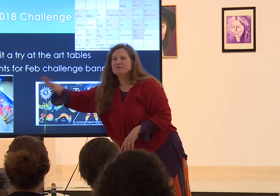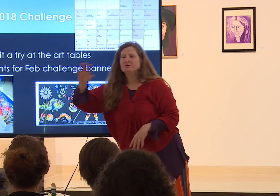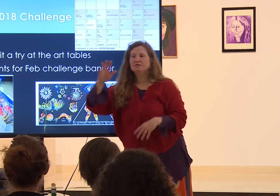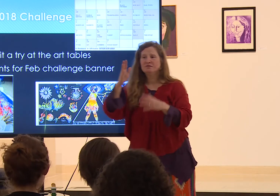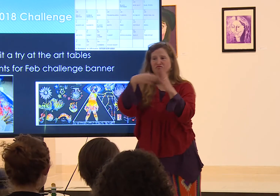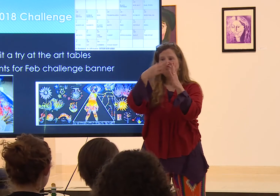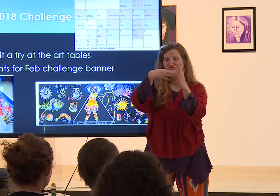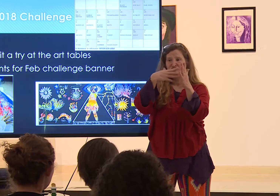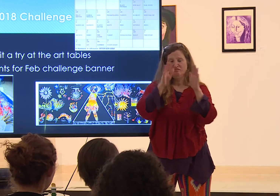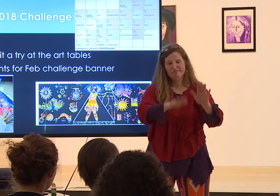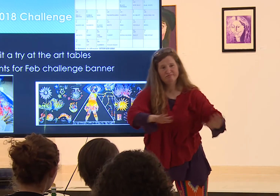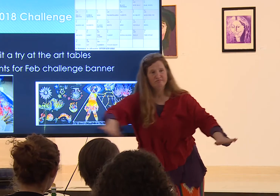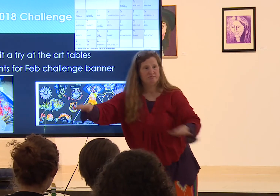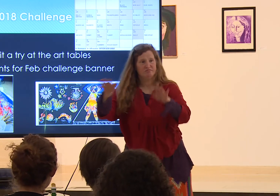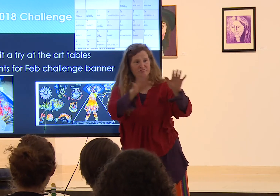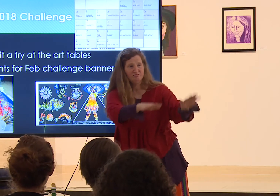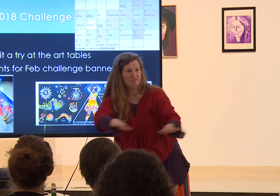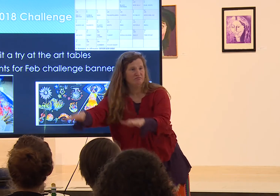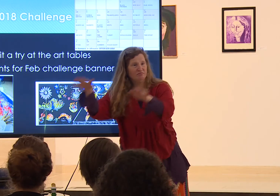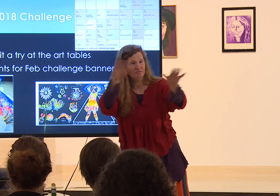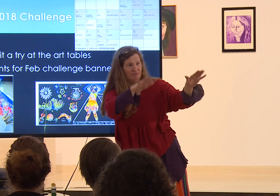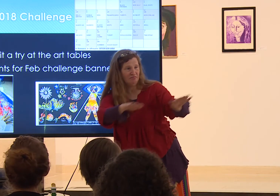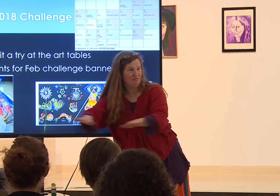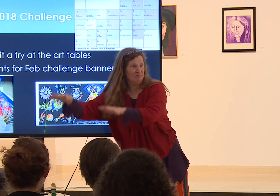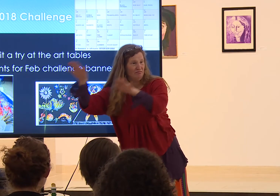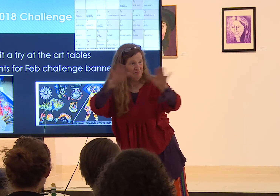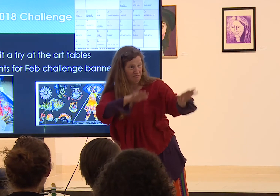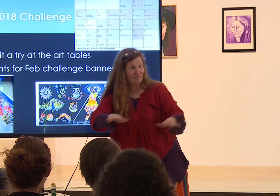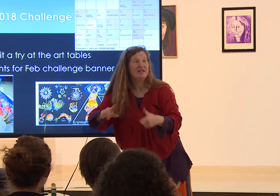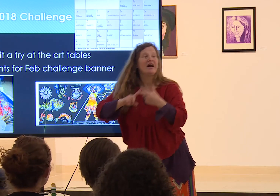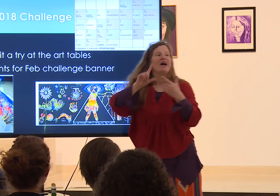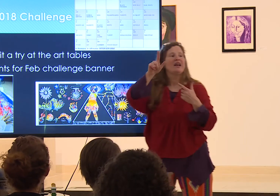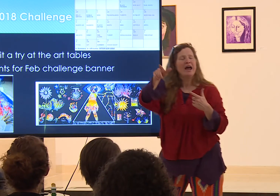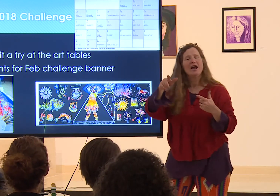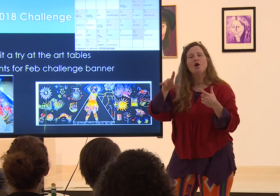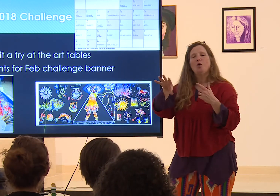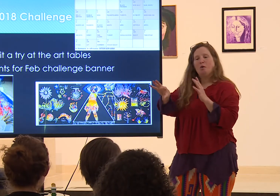and so everyone's handprints creating this larger mural.